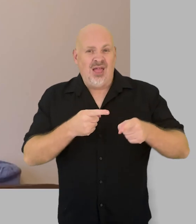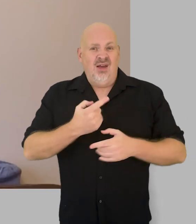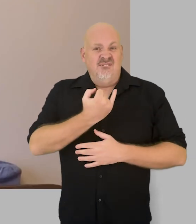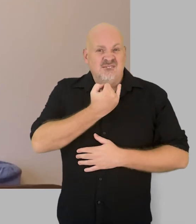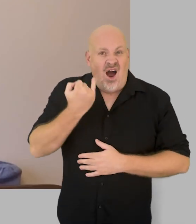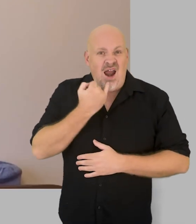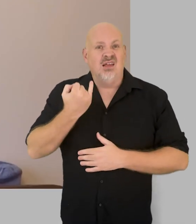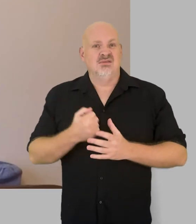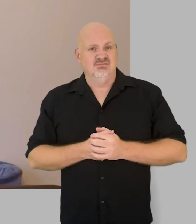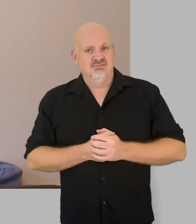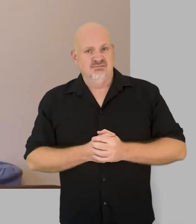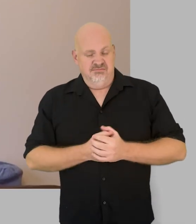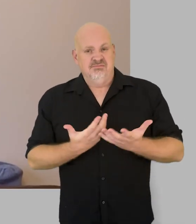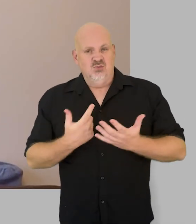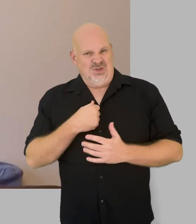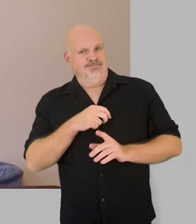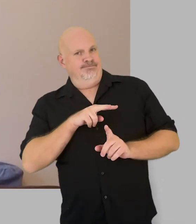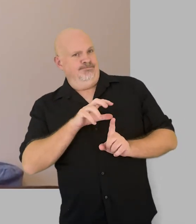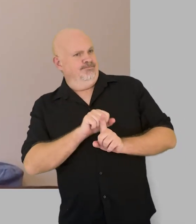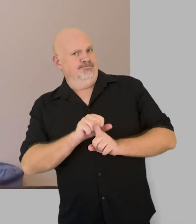and look mainly at organisational-level interventions.